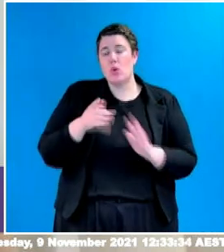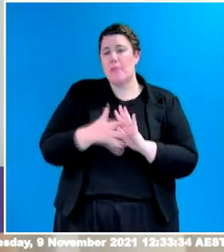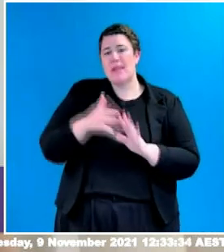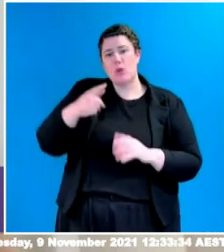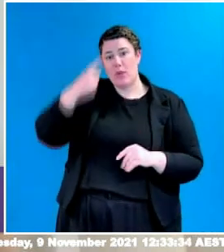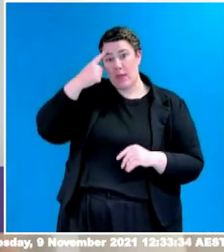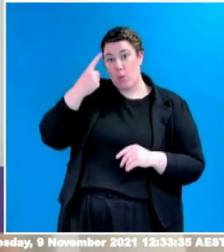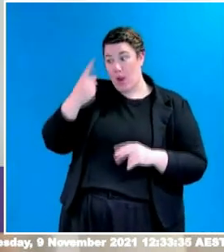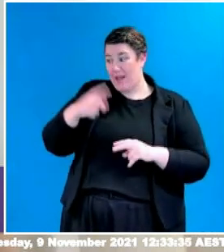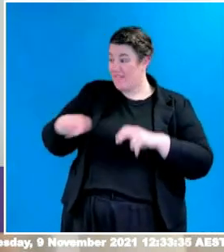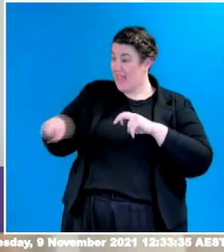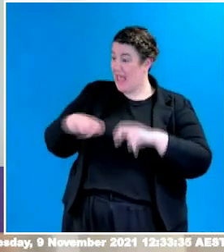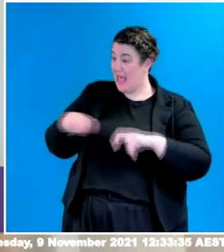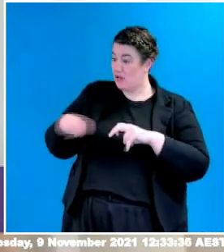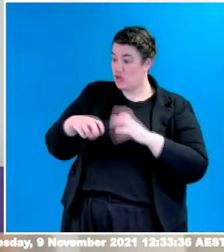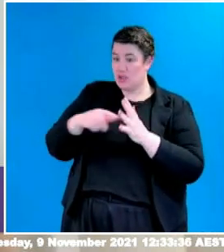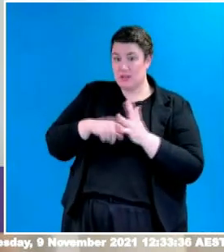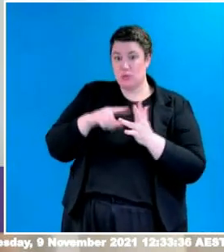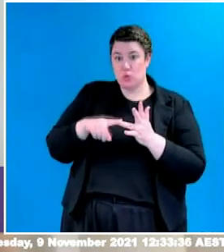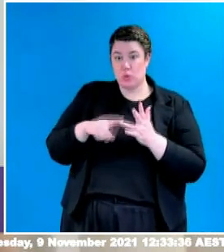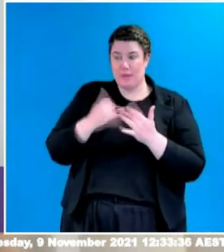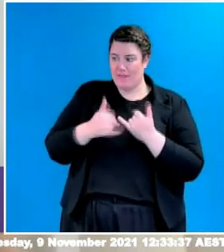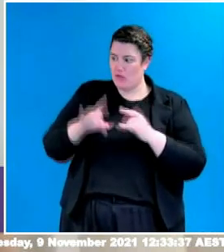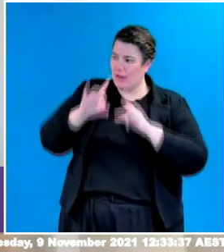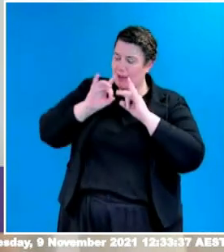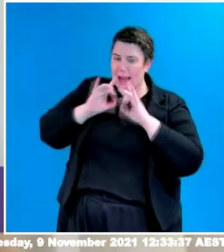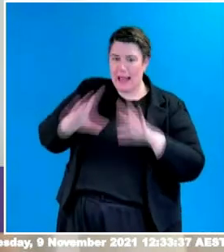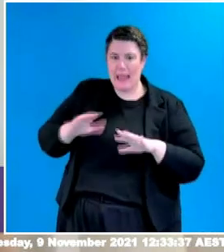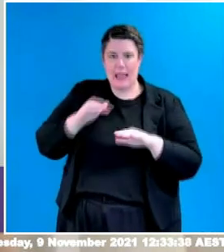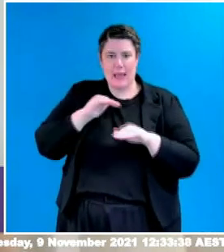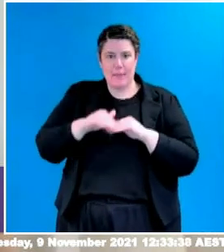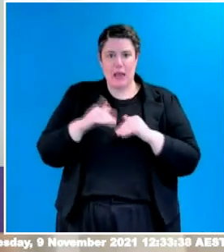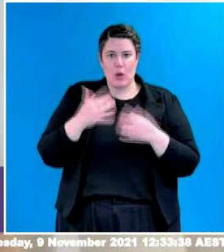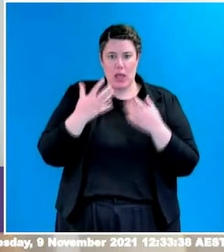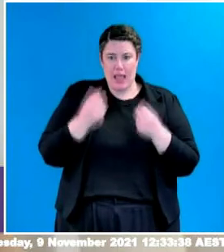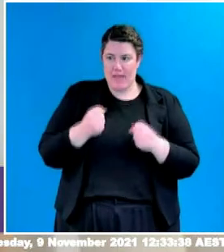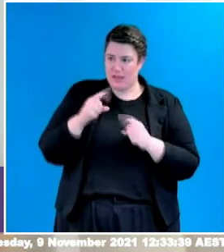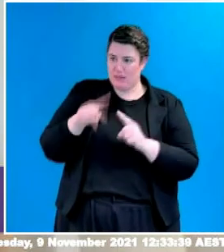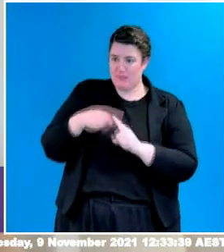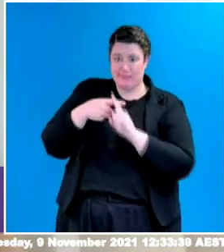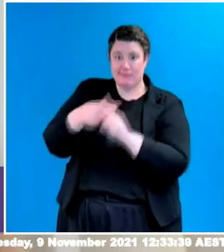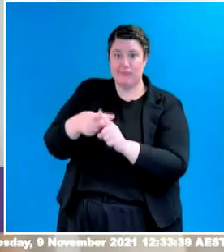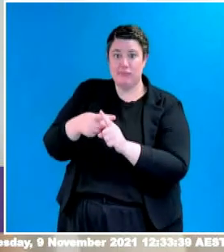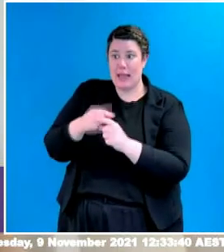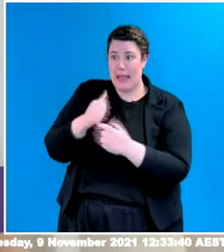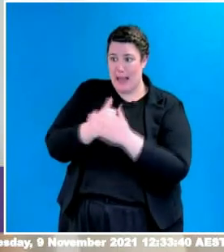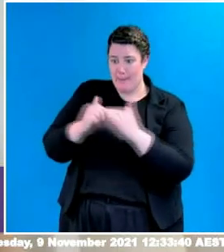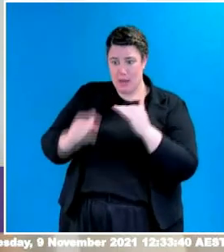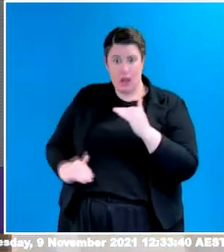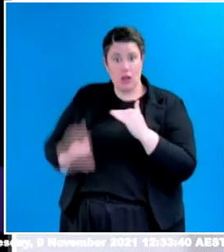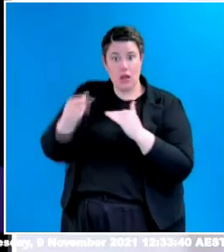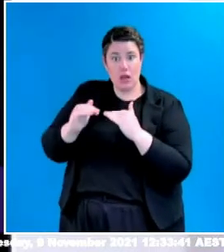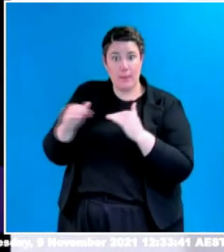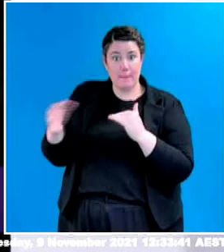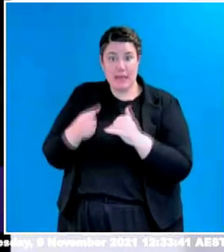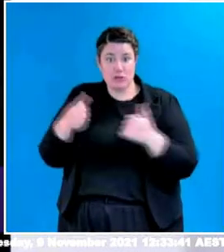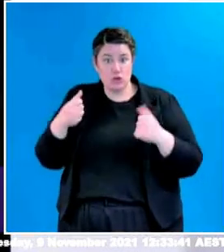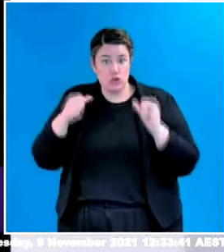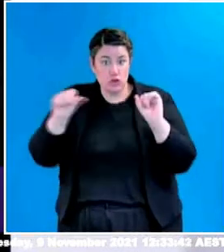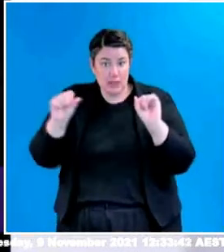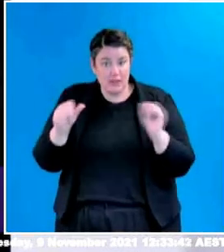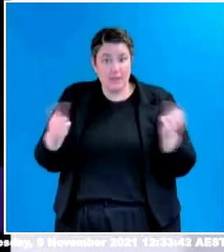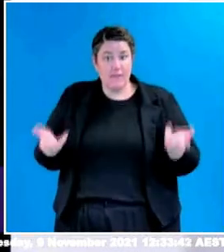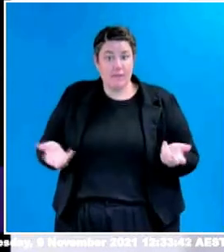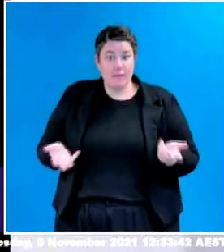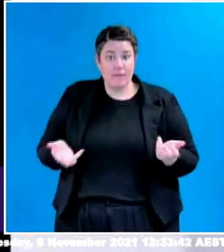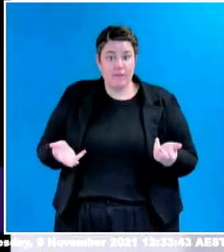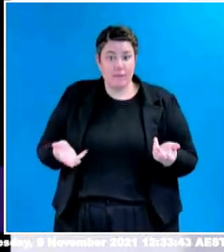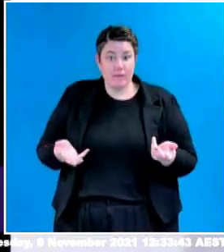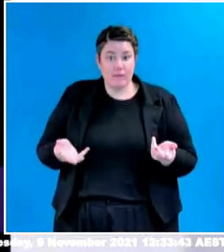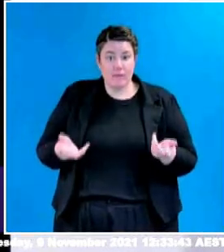to be very clear about having quotas or targets and building in an intention